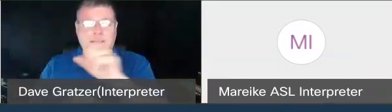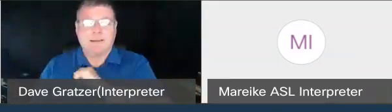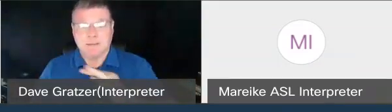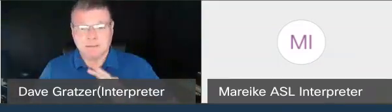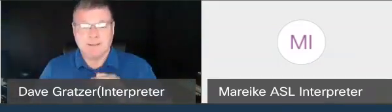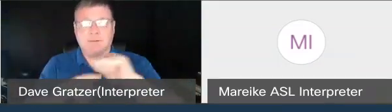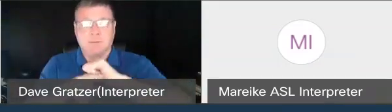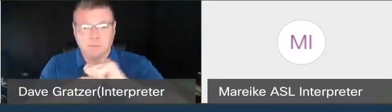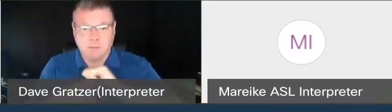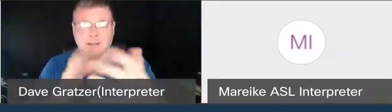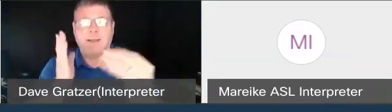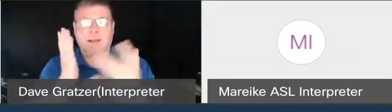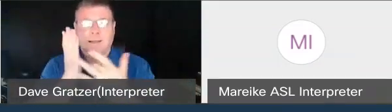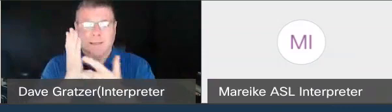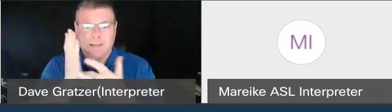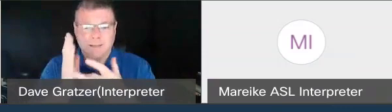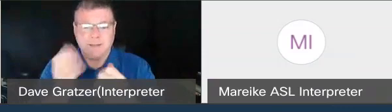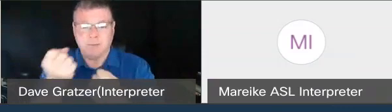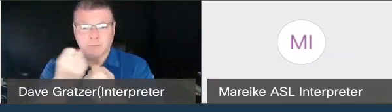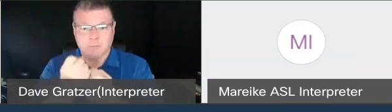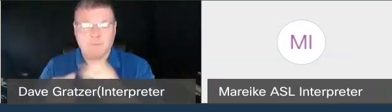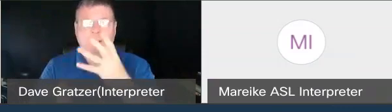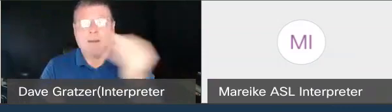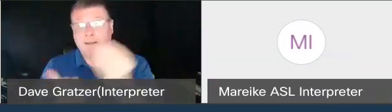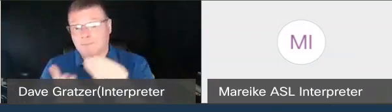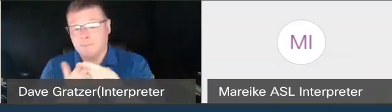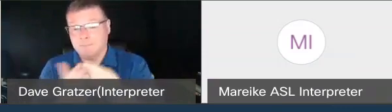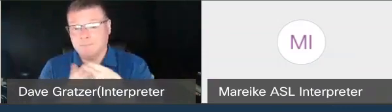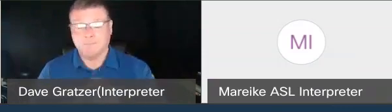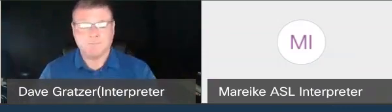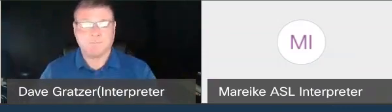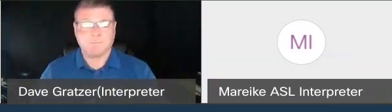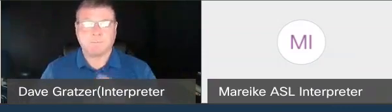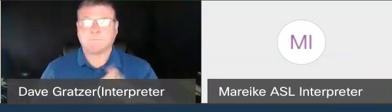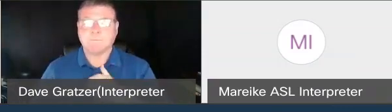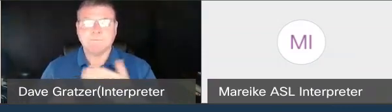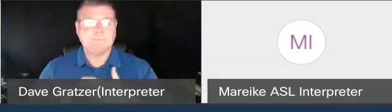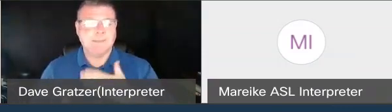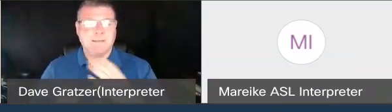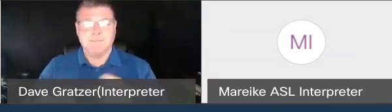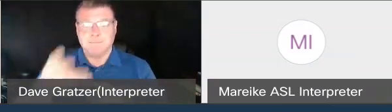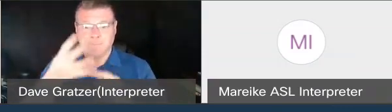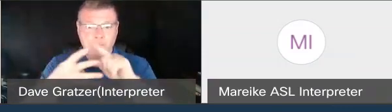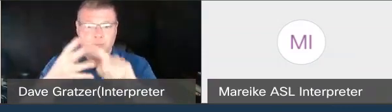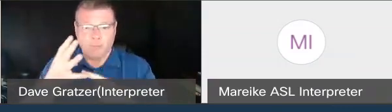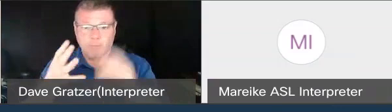techno--technological supports, and funding. We are very pleased to have four presenters, uh, today.